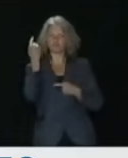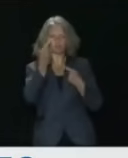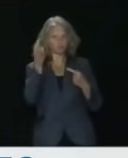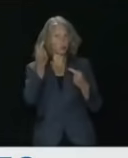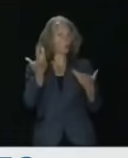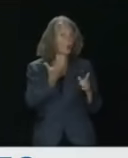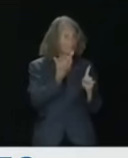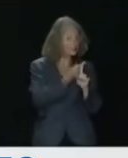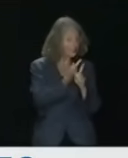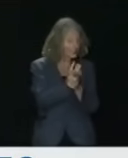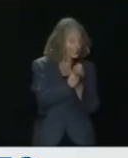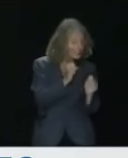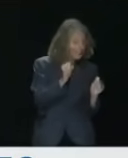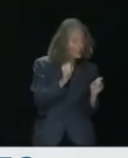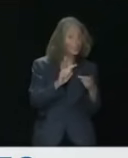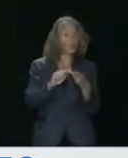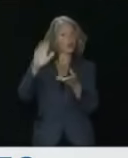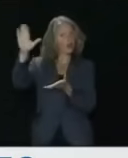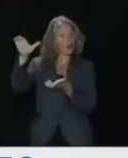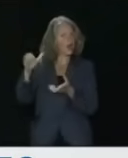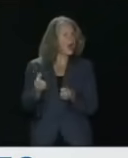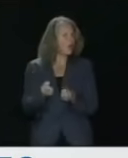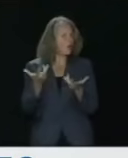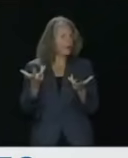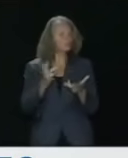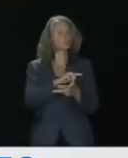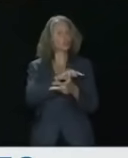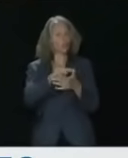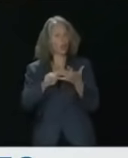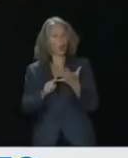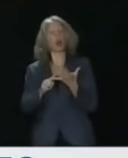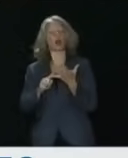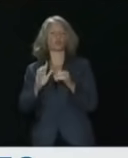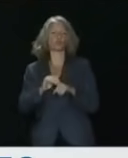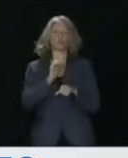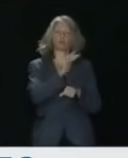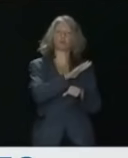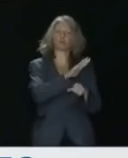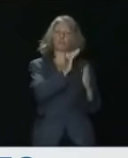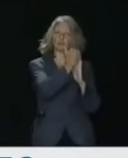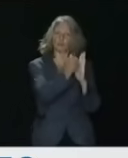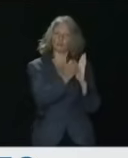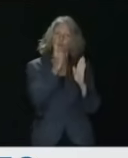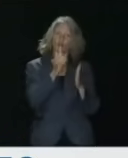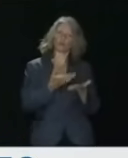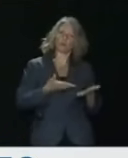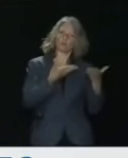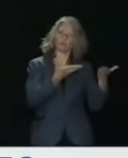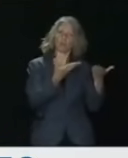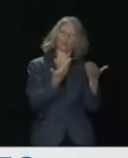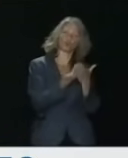TODAY, CONSIDERED A RANGE OF